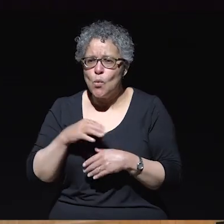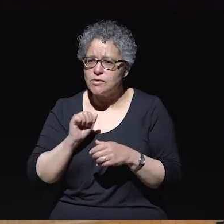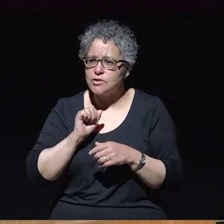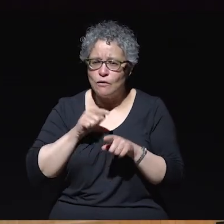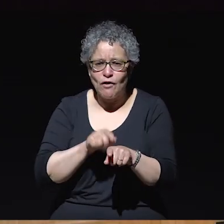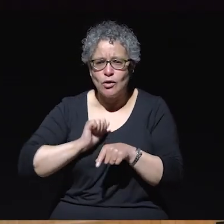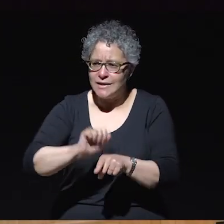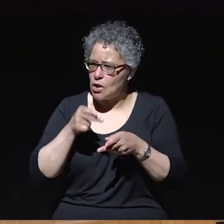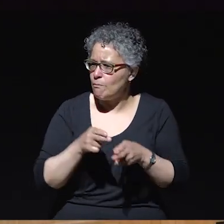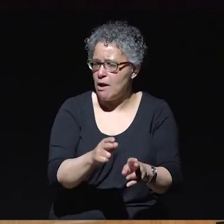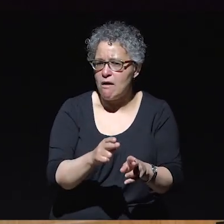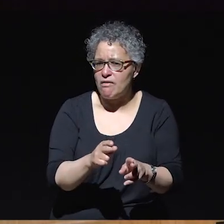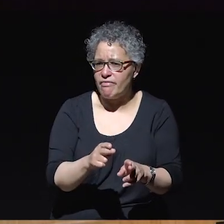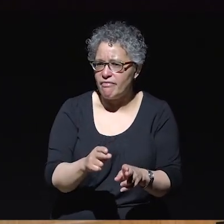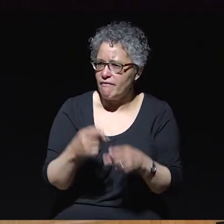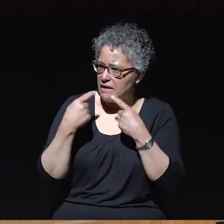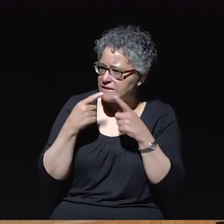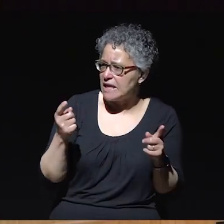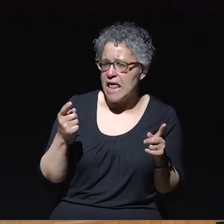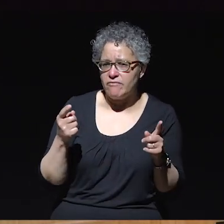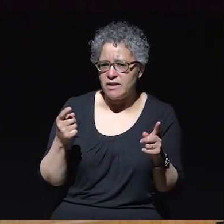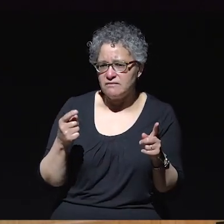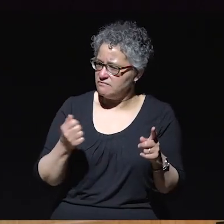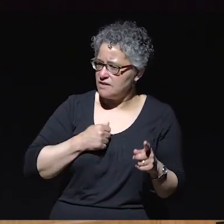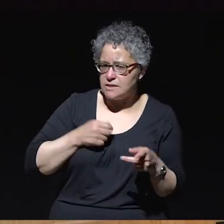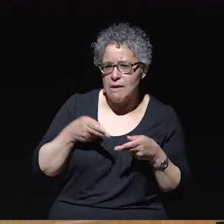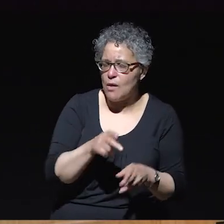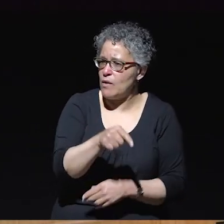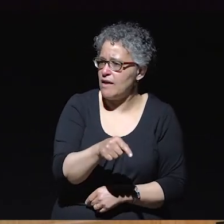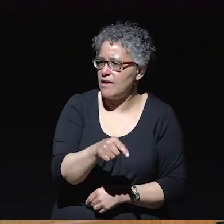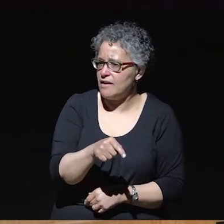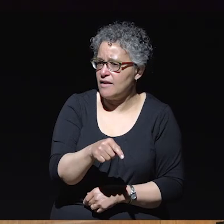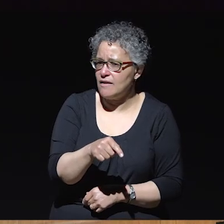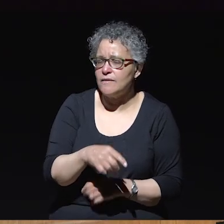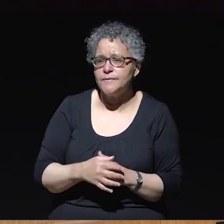and making a declaration as such in only the second Royal Academy exhibition that had ever been held.